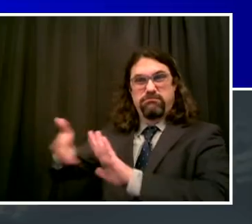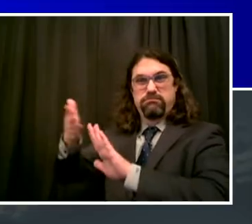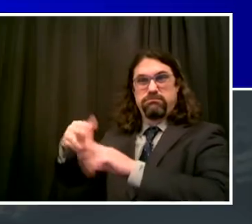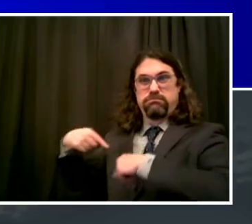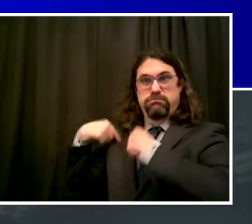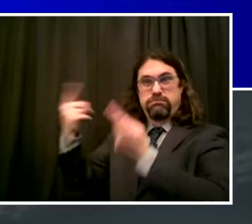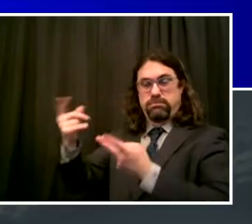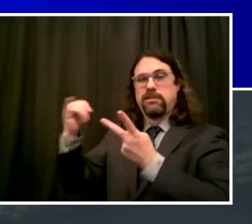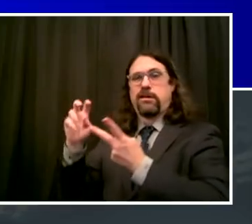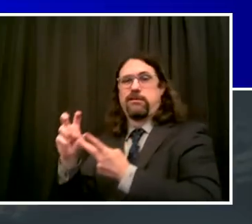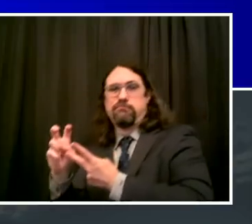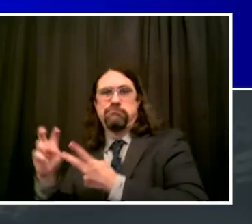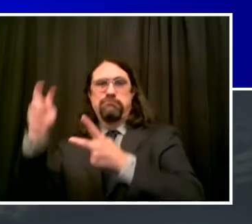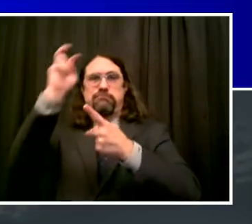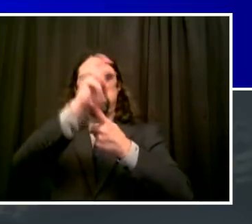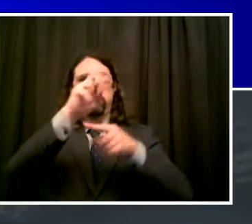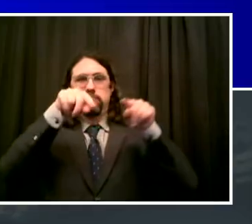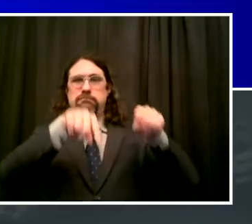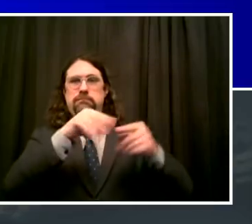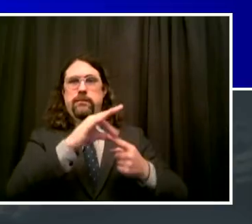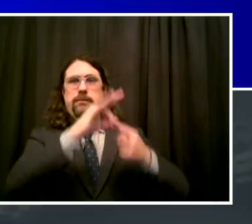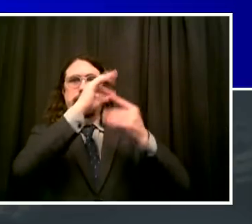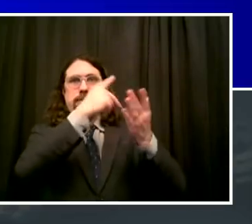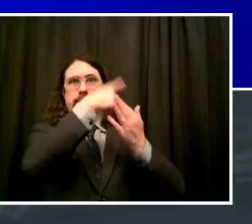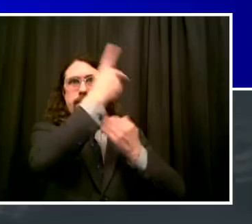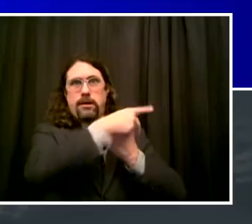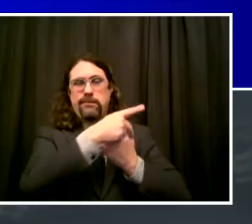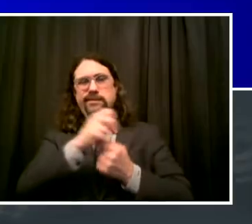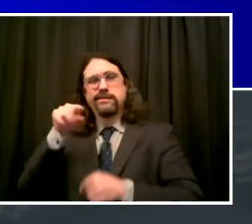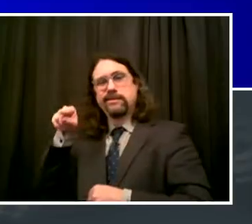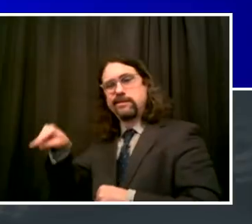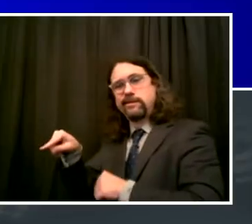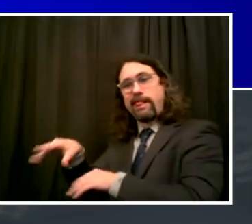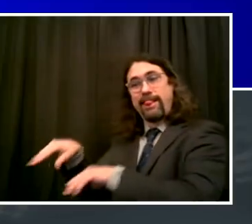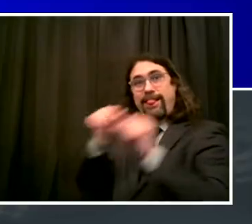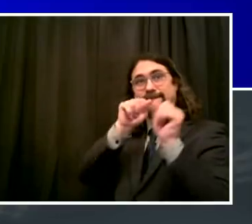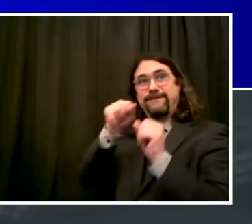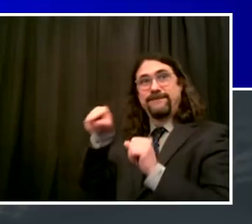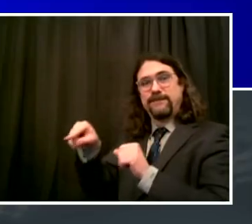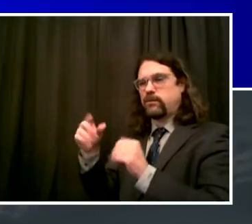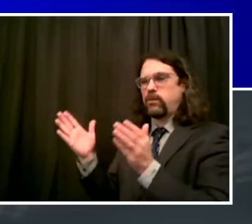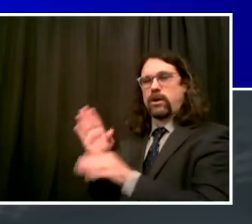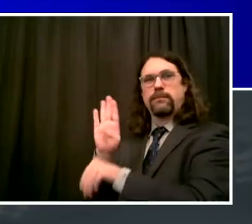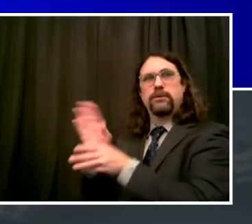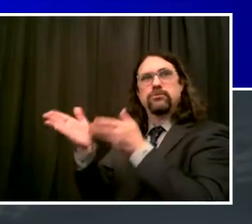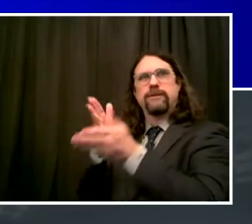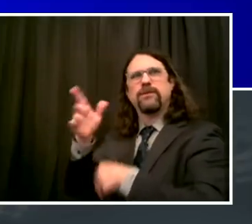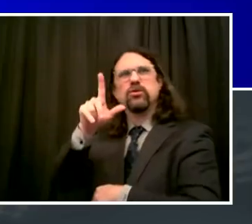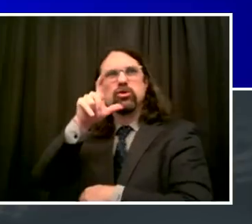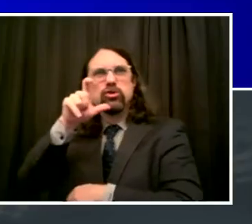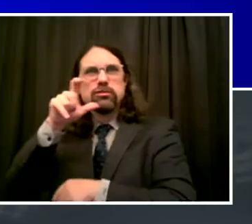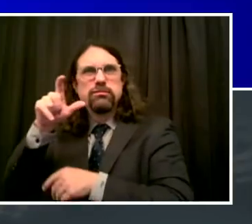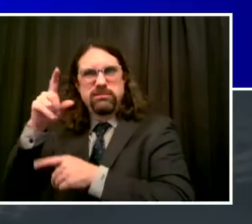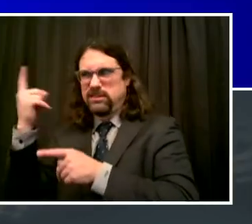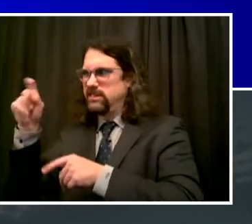PICK UP THE K AT HE'S DONE AND DEEP IENT IN E THNE 2XT0 MONTHS AHEAD IN THIS ADMINISTRIOATN Z